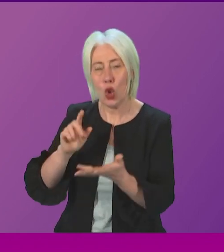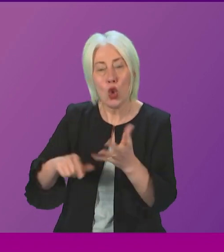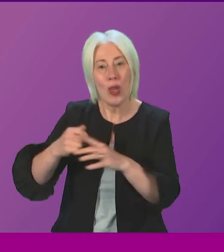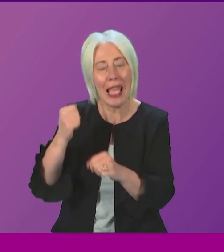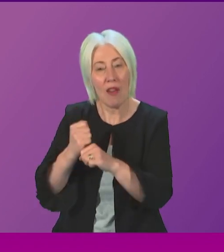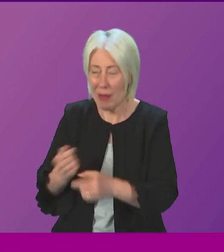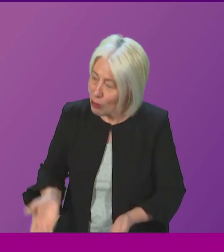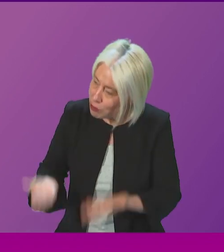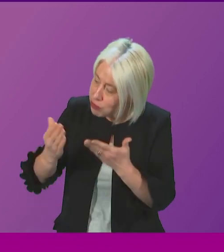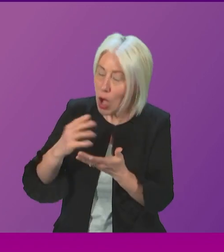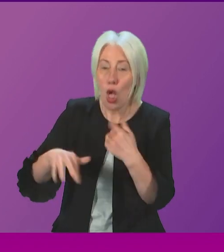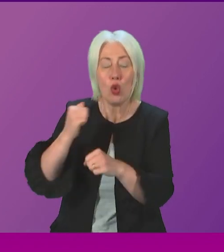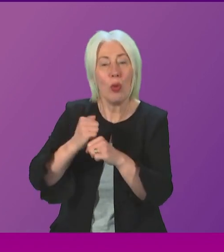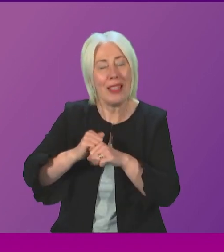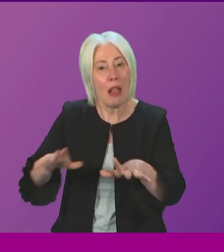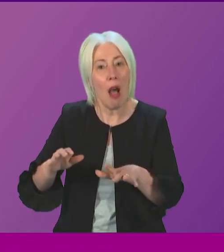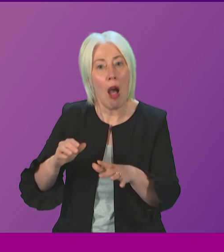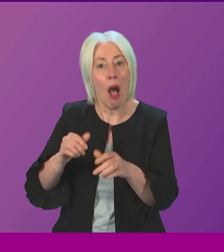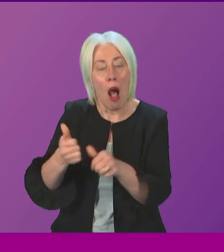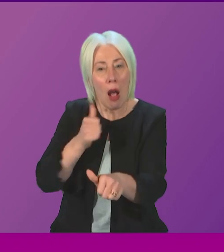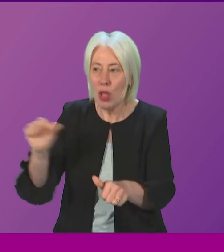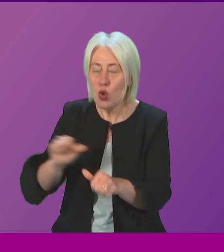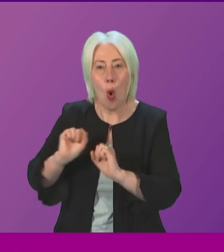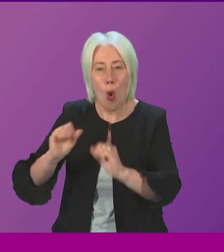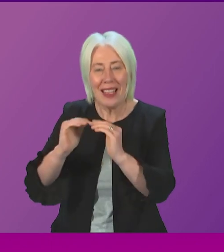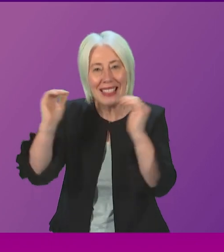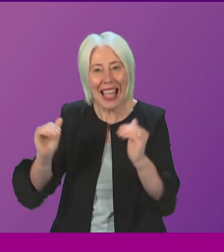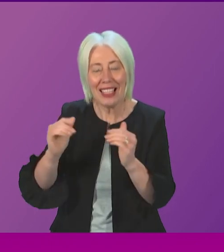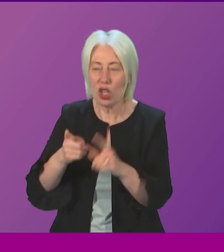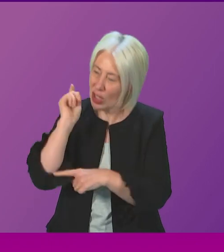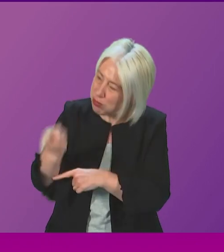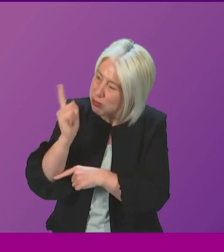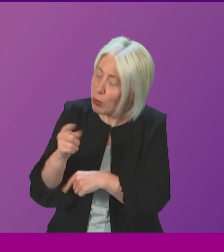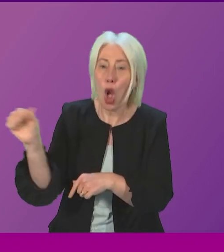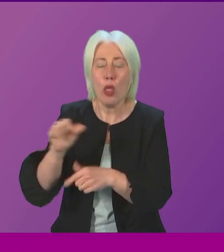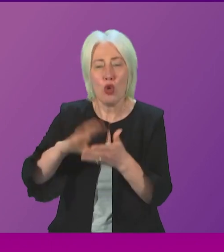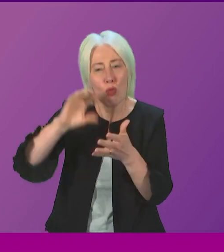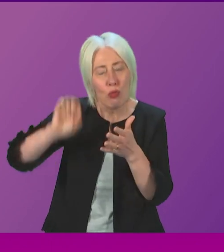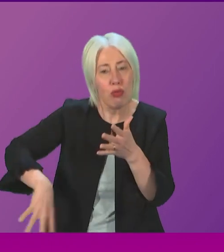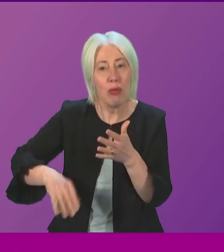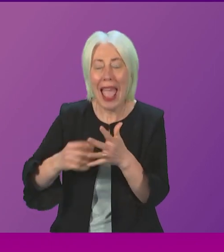to improve their standards and sanctions when it comes to removing material that promotes violence?